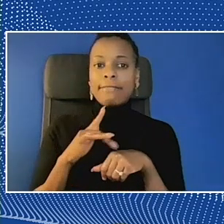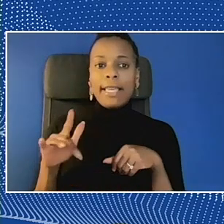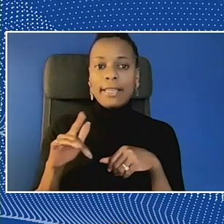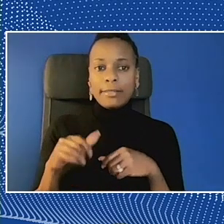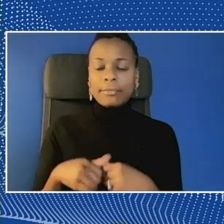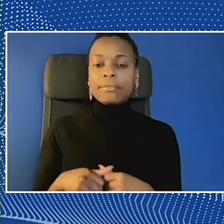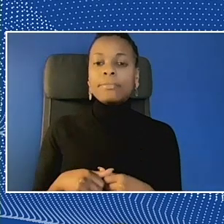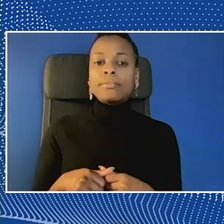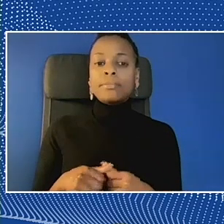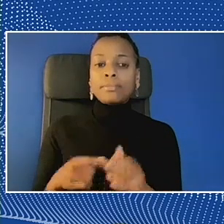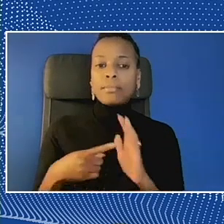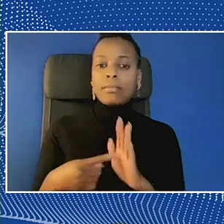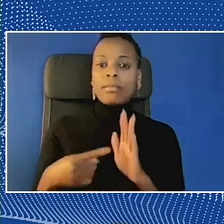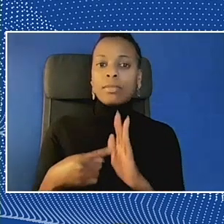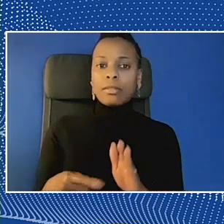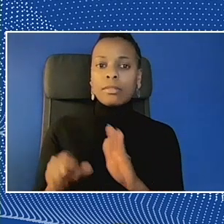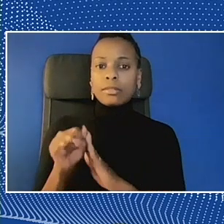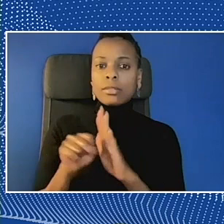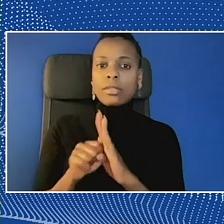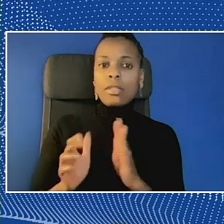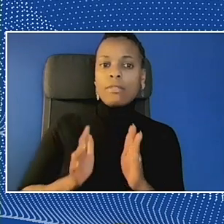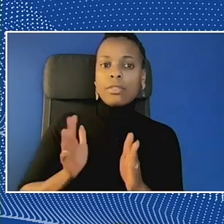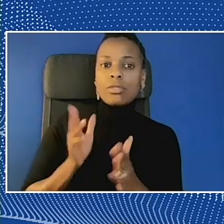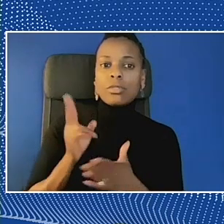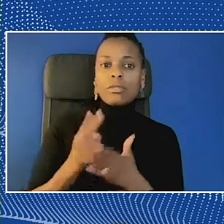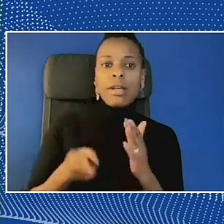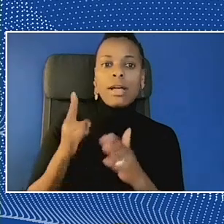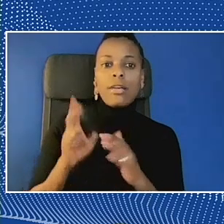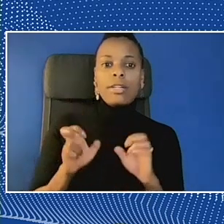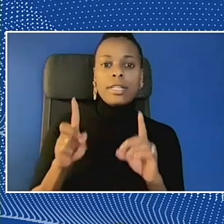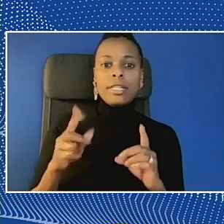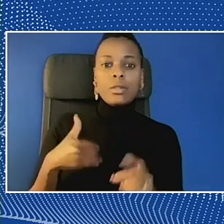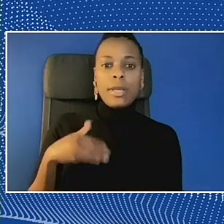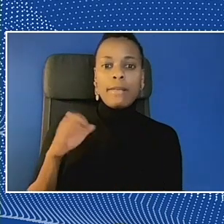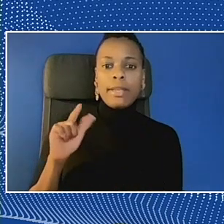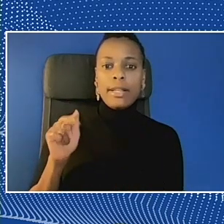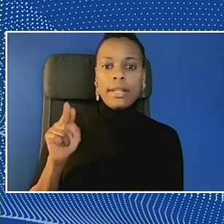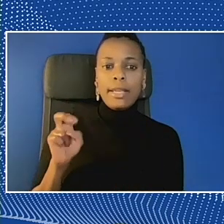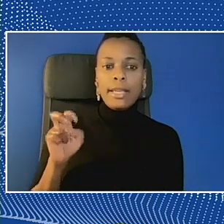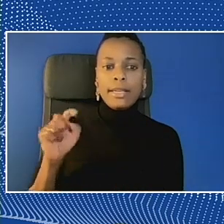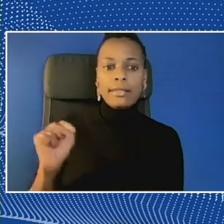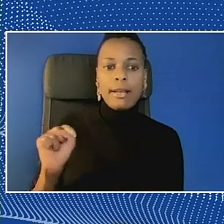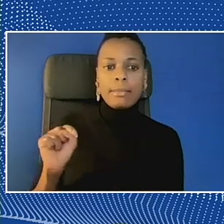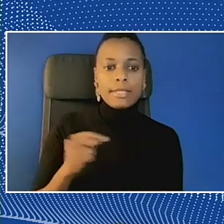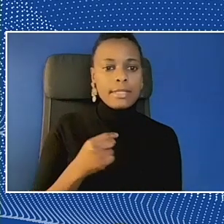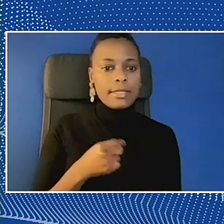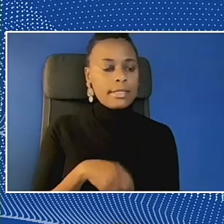education, we are joined by Lane Thompson. Hello. Good morning, Lane.